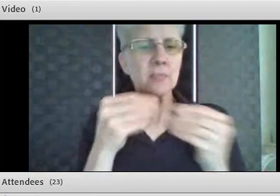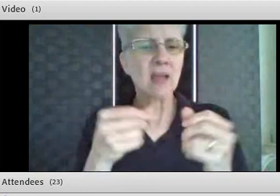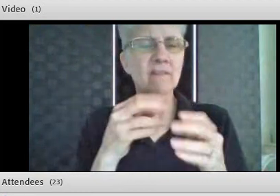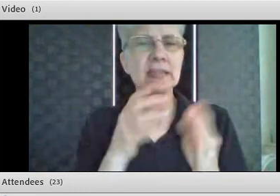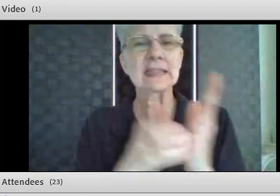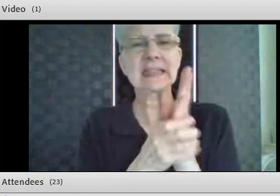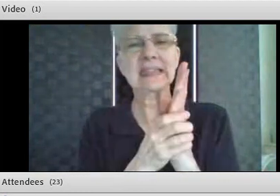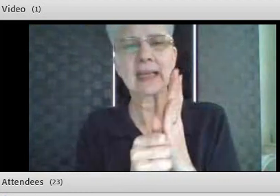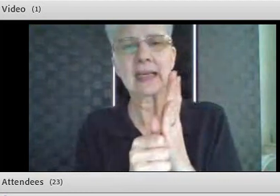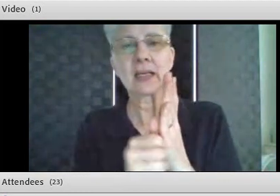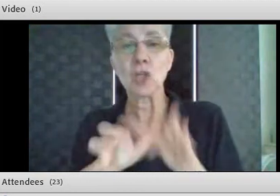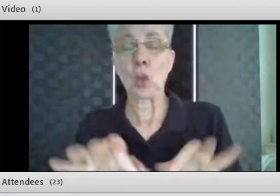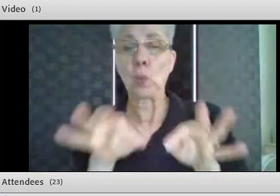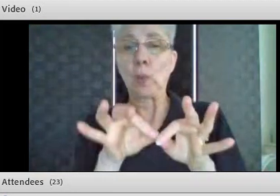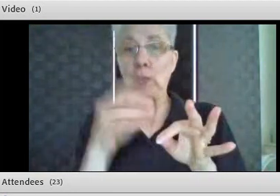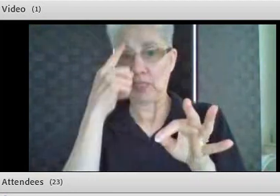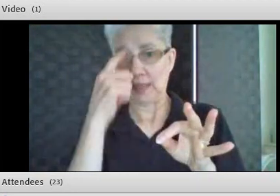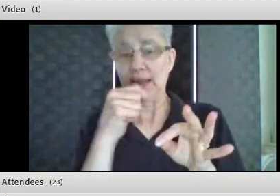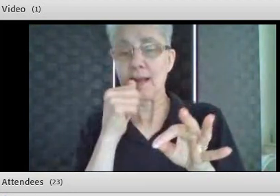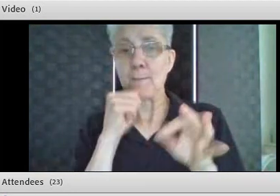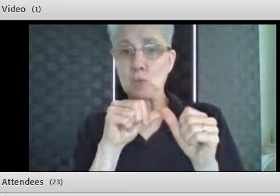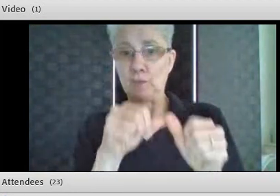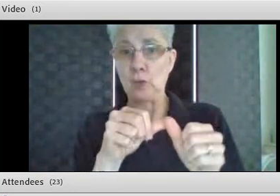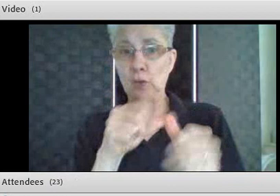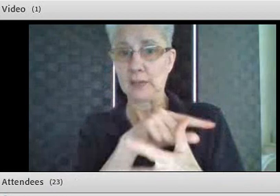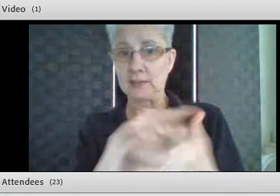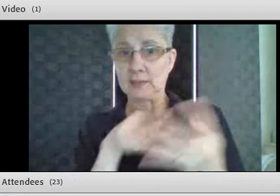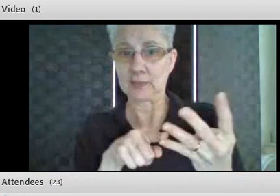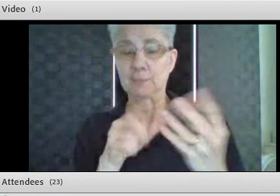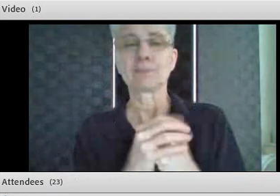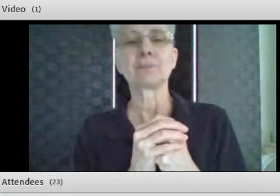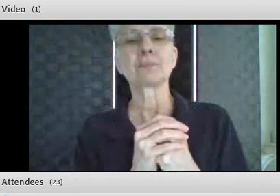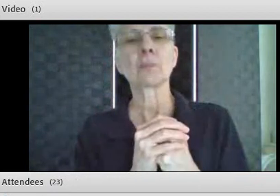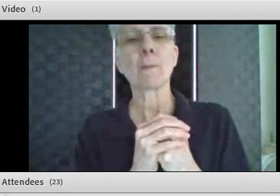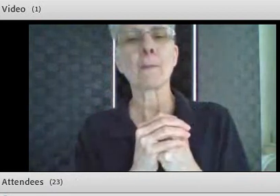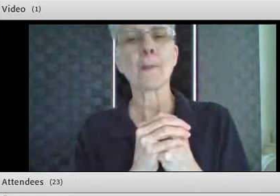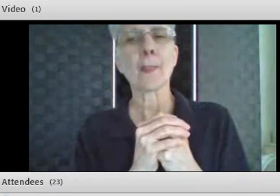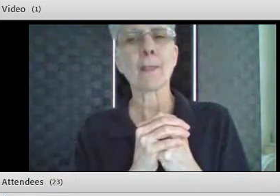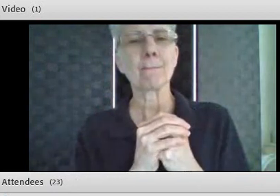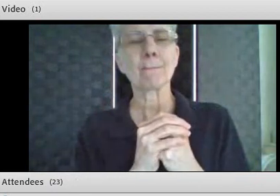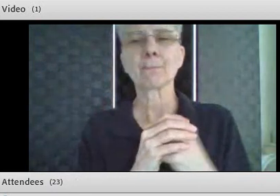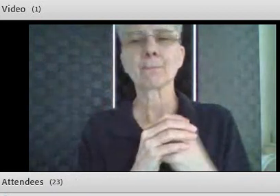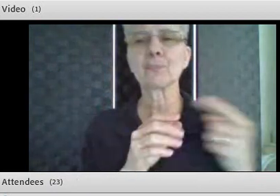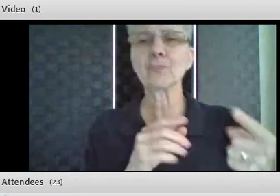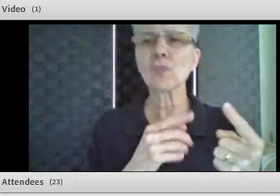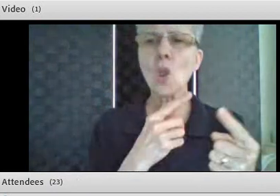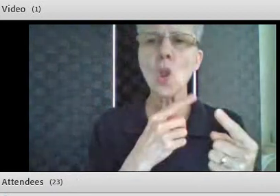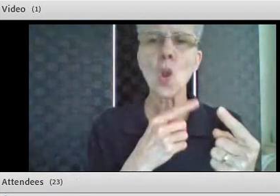critical thinking and perseverance. Ryan: And one of the reasons we do this